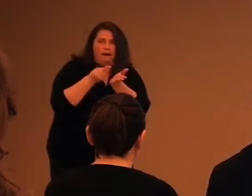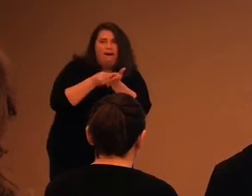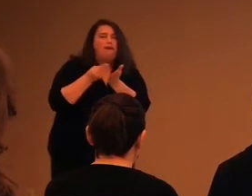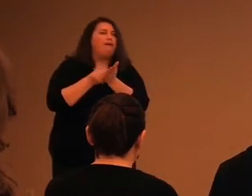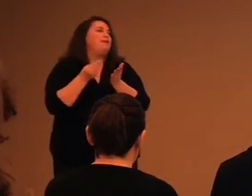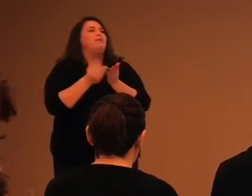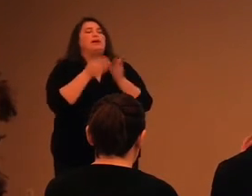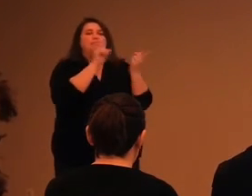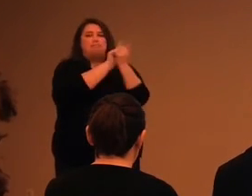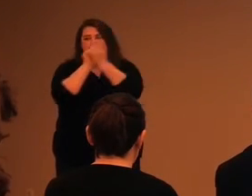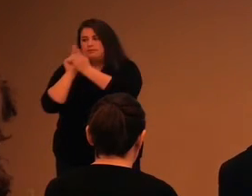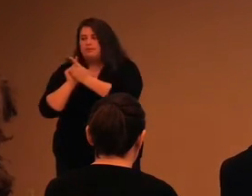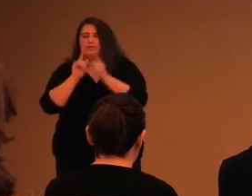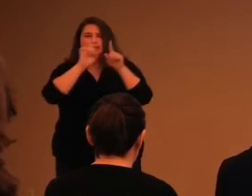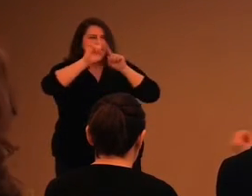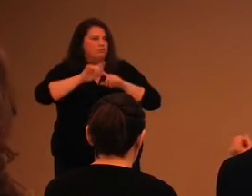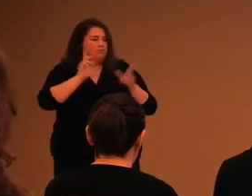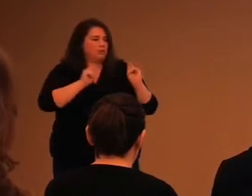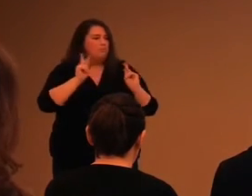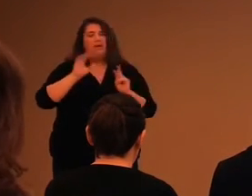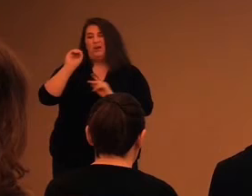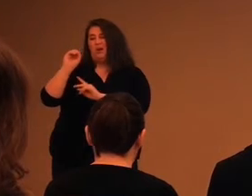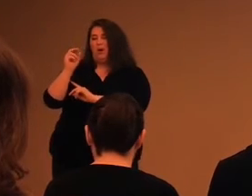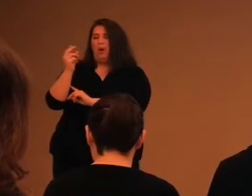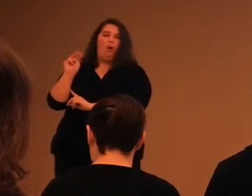I met with regional staff in Omaha. We found a funding source